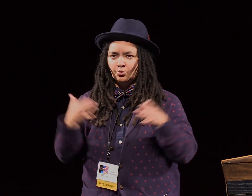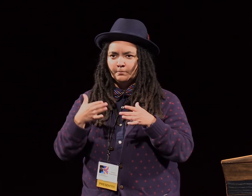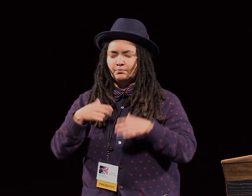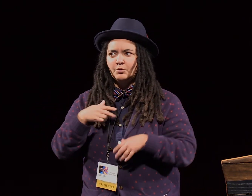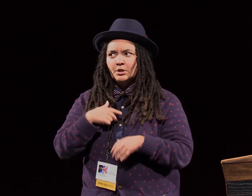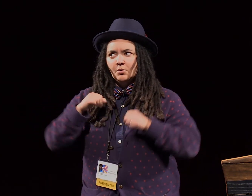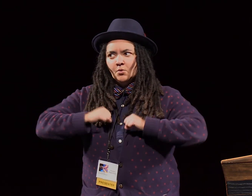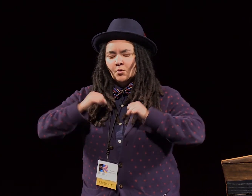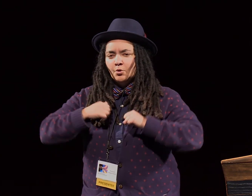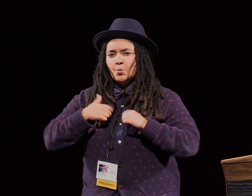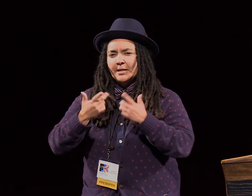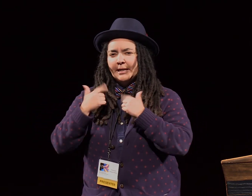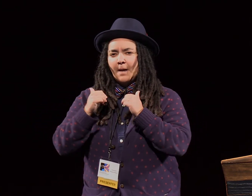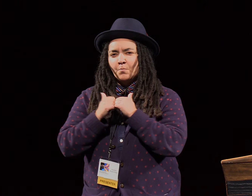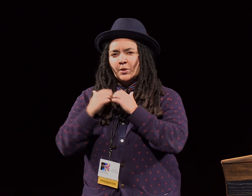Especially for people of color.